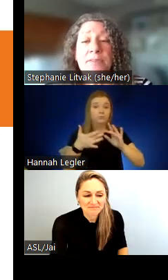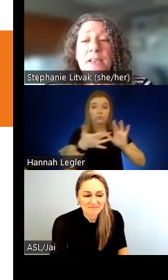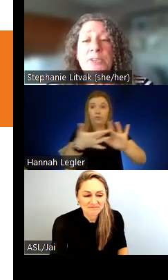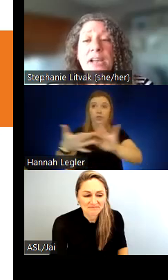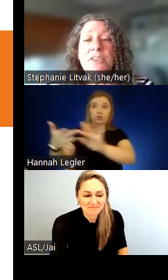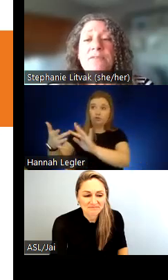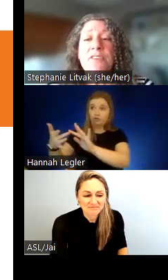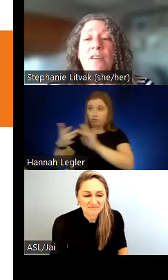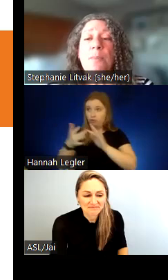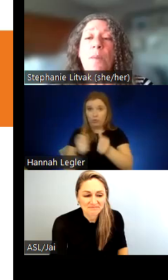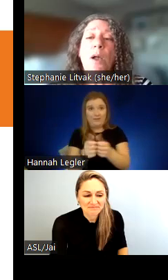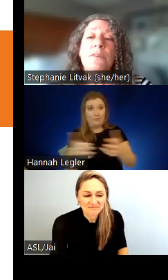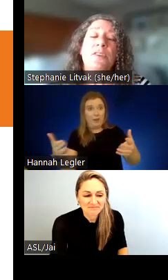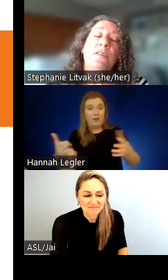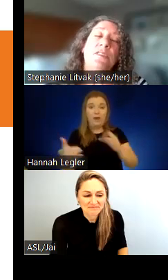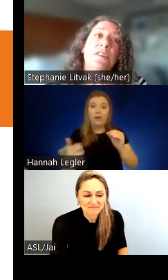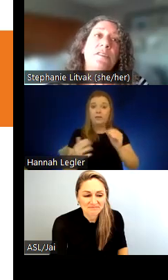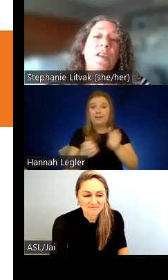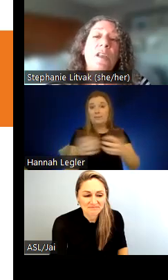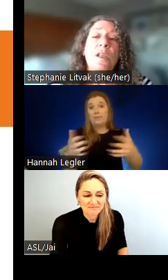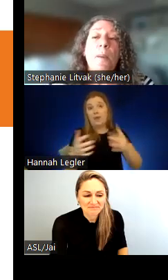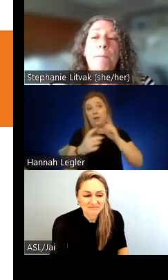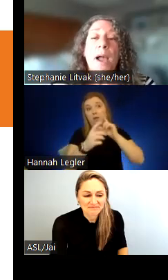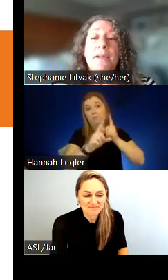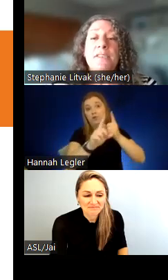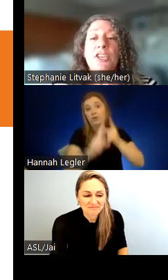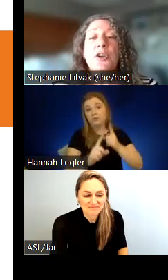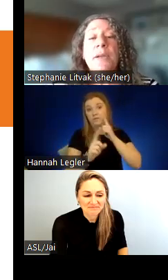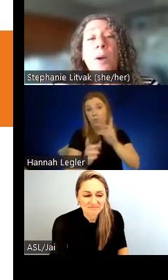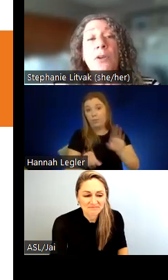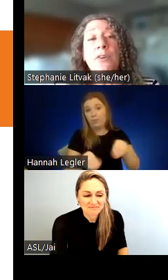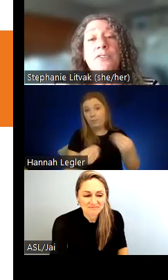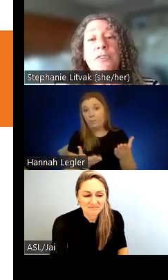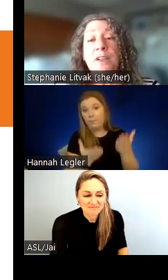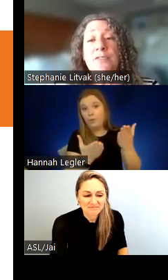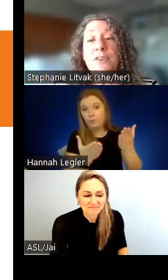the objectives of the proposed services by securing partners or funders.